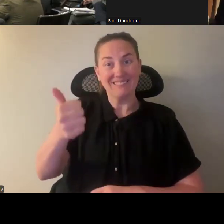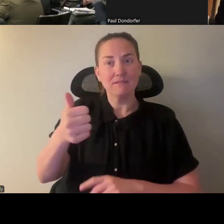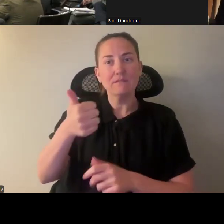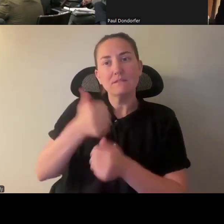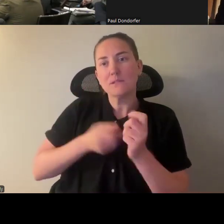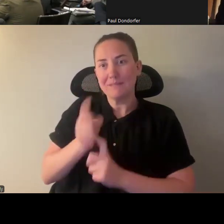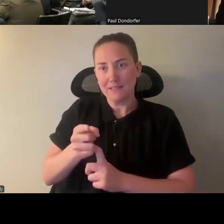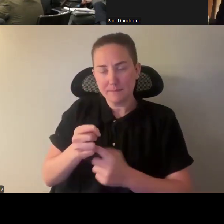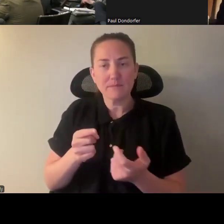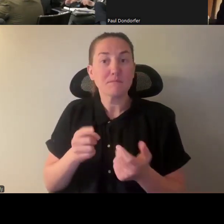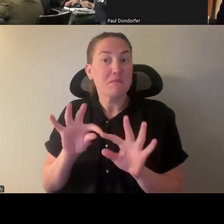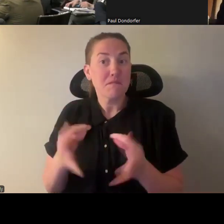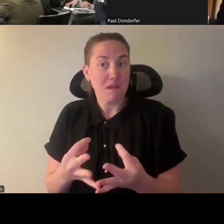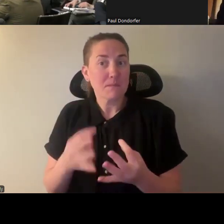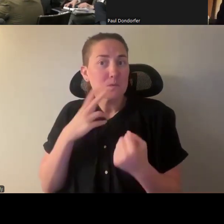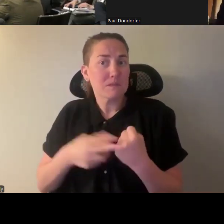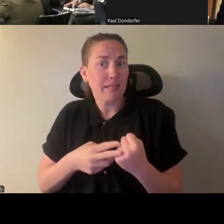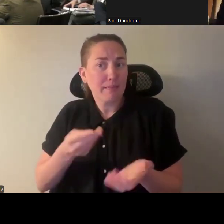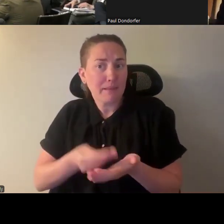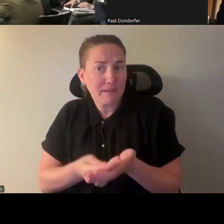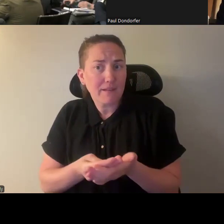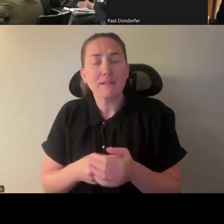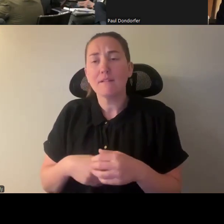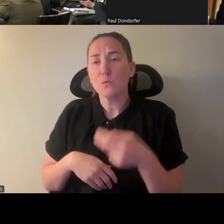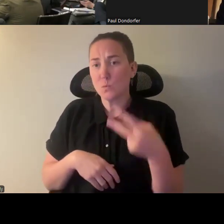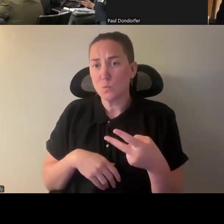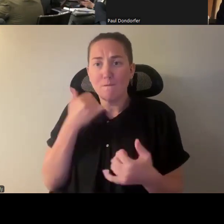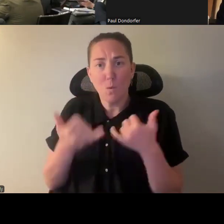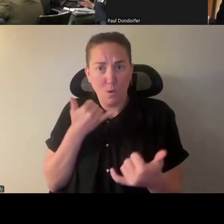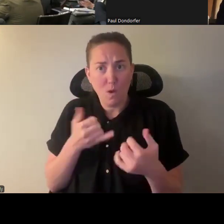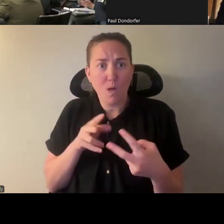And so actually families will be saving money The two phone calls that they were permitted per